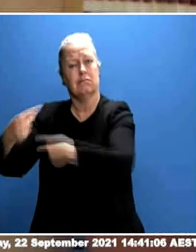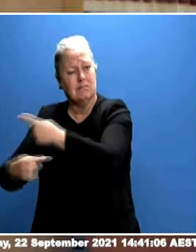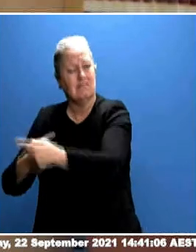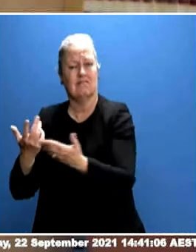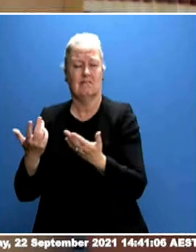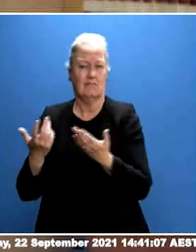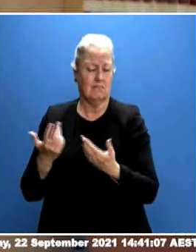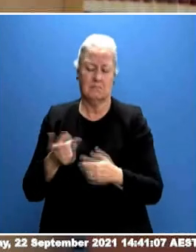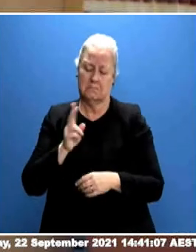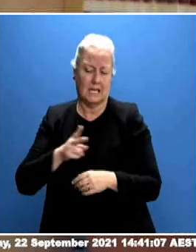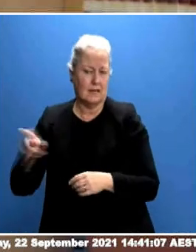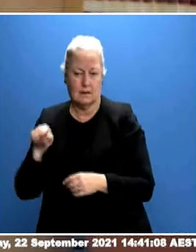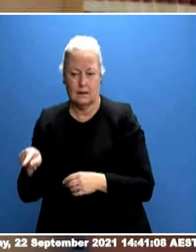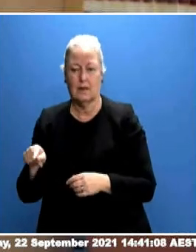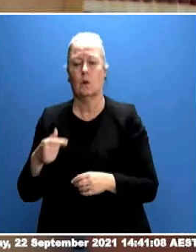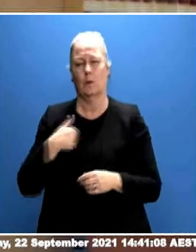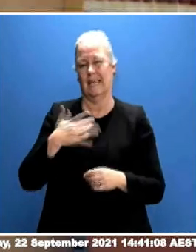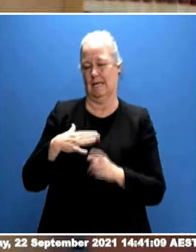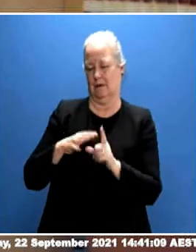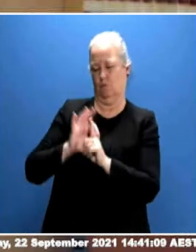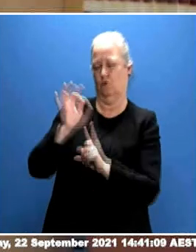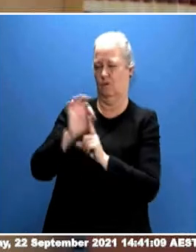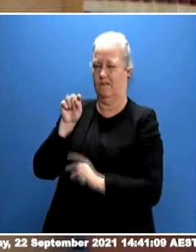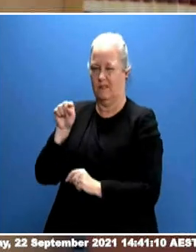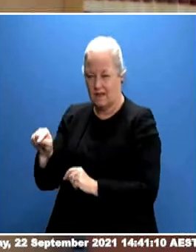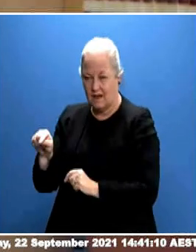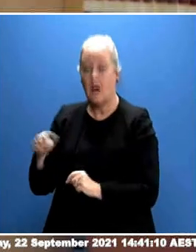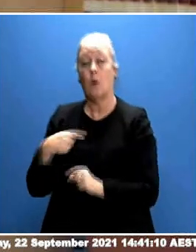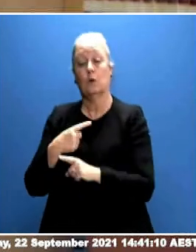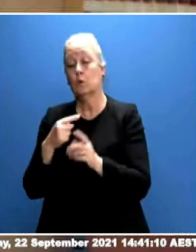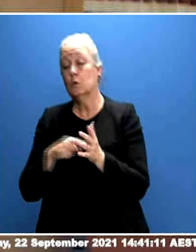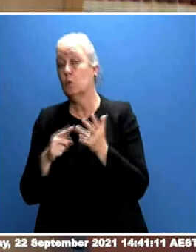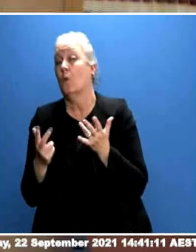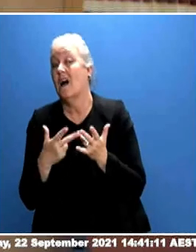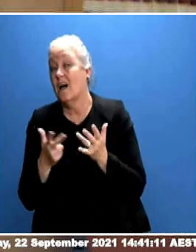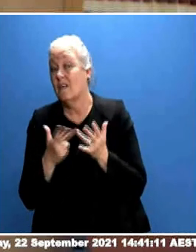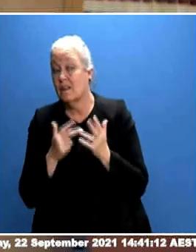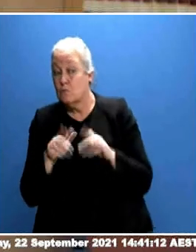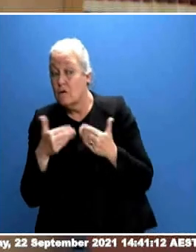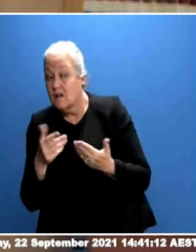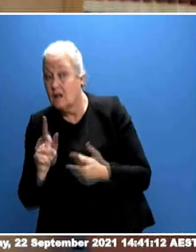We're also talking to other providers that we enable access at all